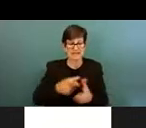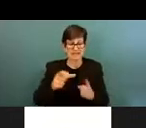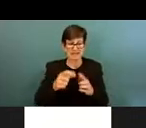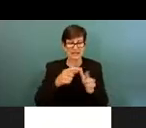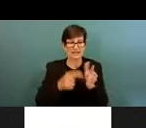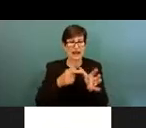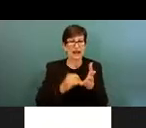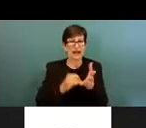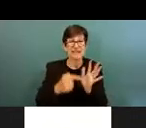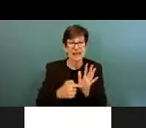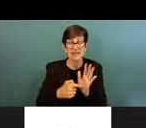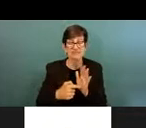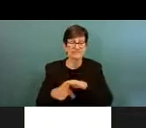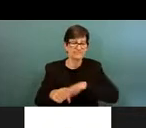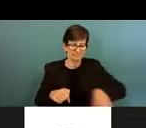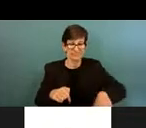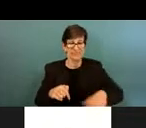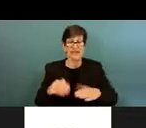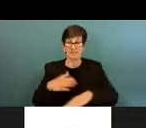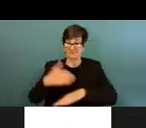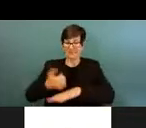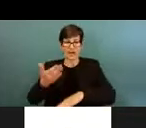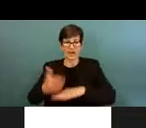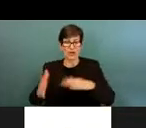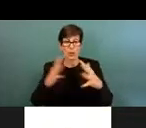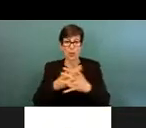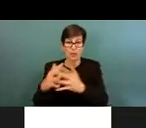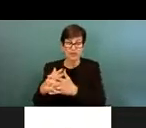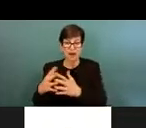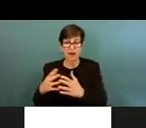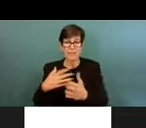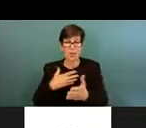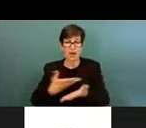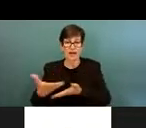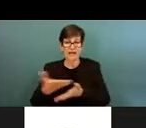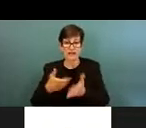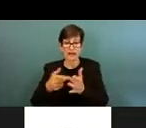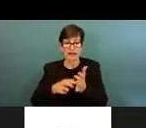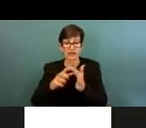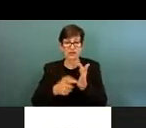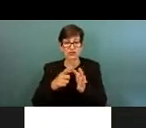a new website with some interactive dashboards, which we hope will make the index much more